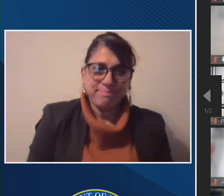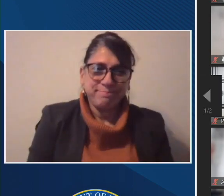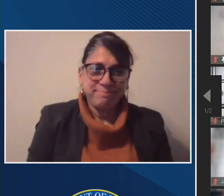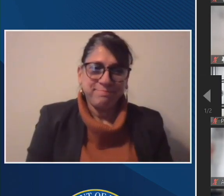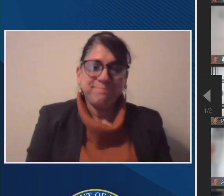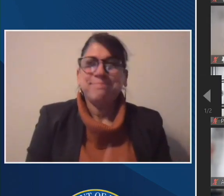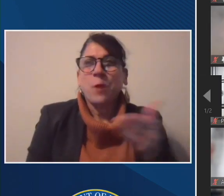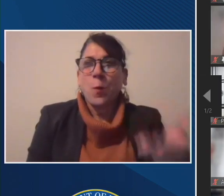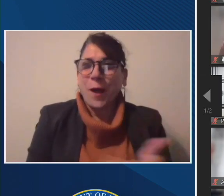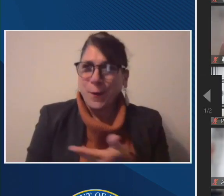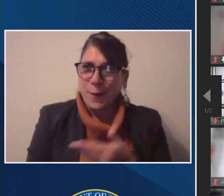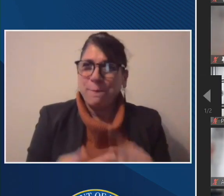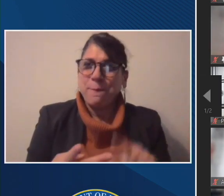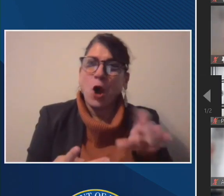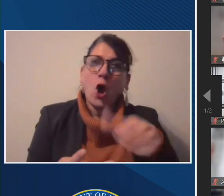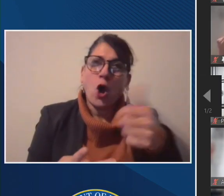And alternate is Emmett Blaney.